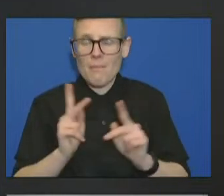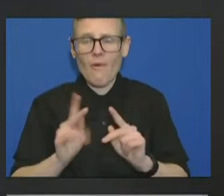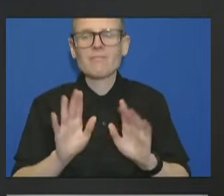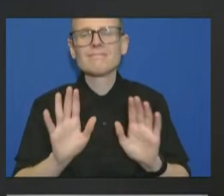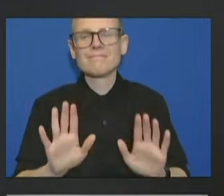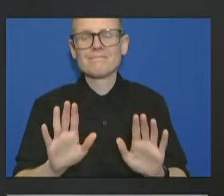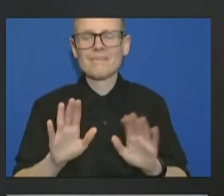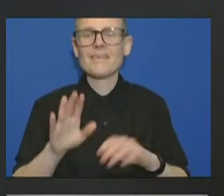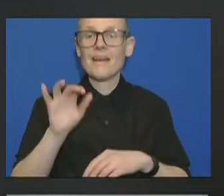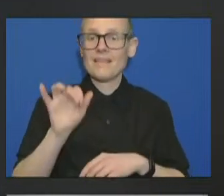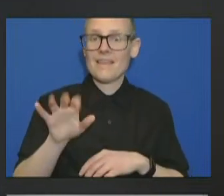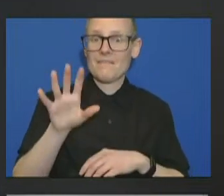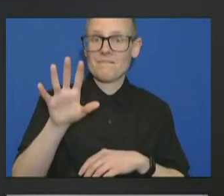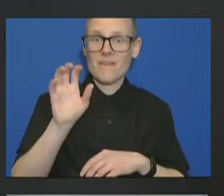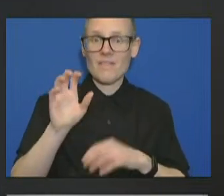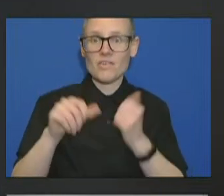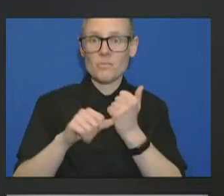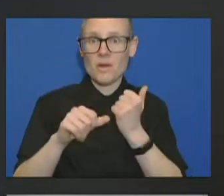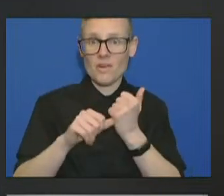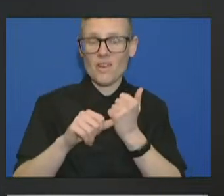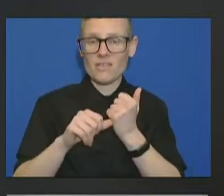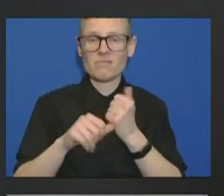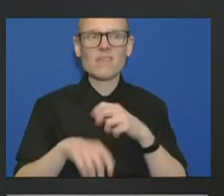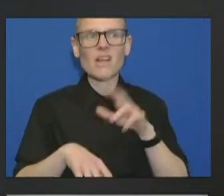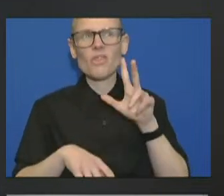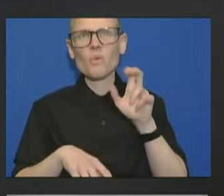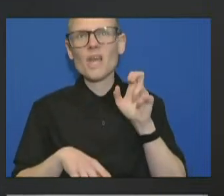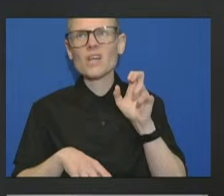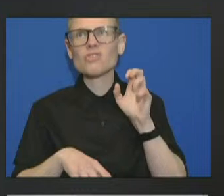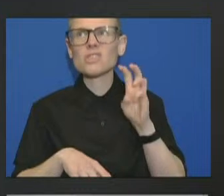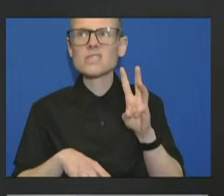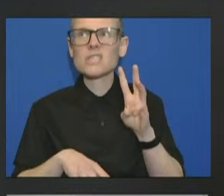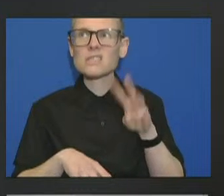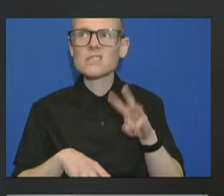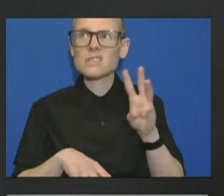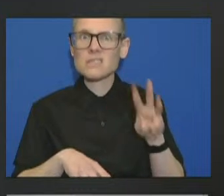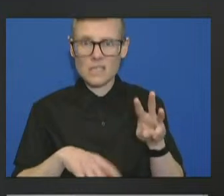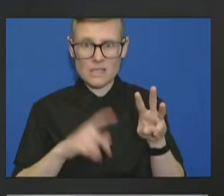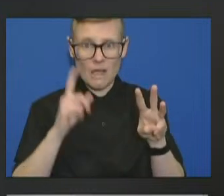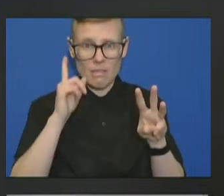thinking to yourself, how on earth are you going to hire all